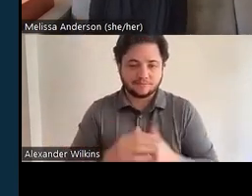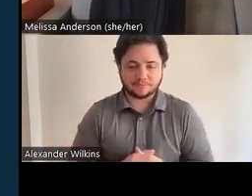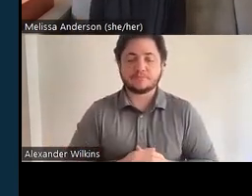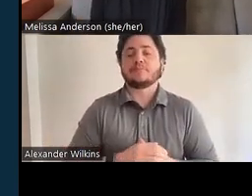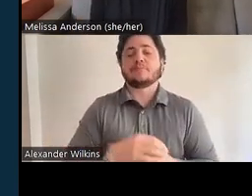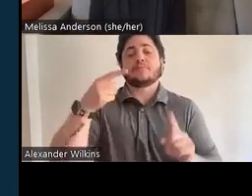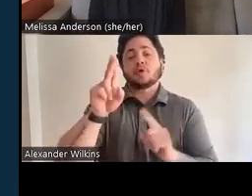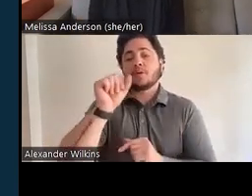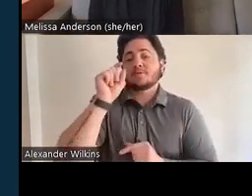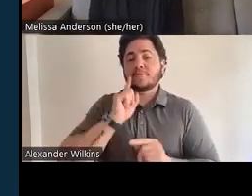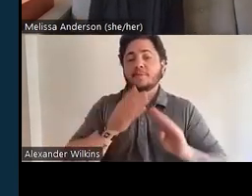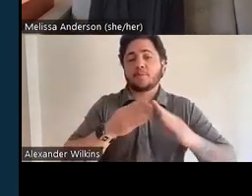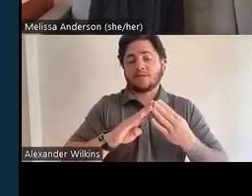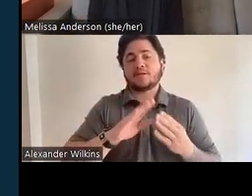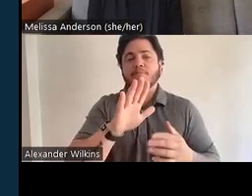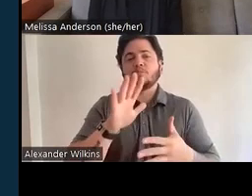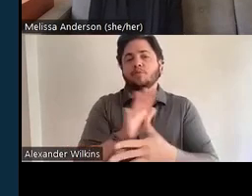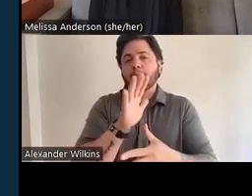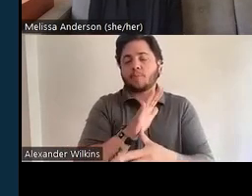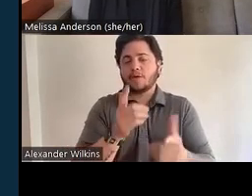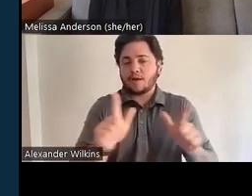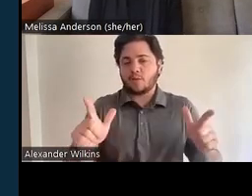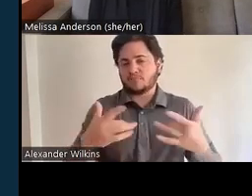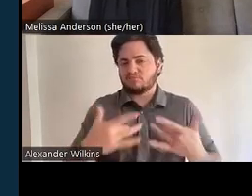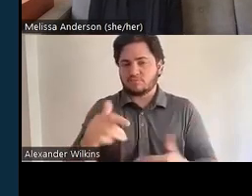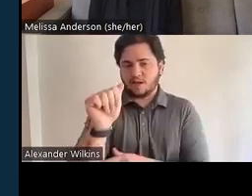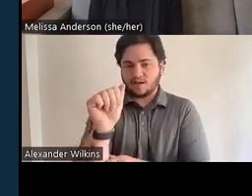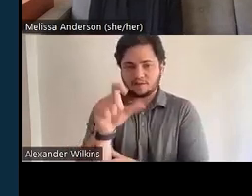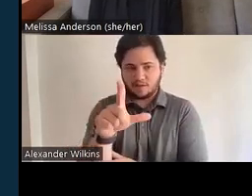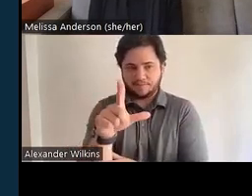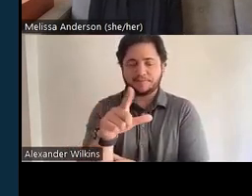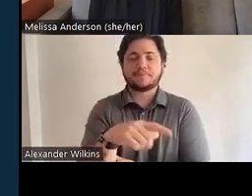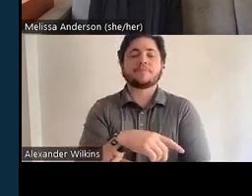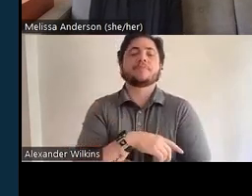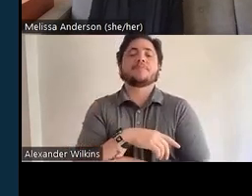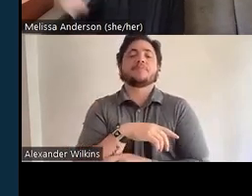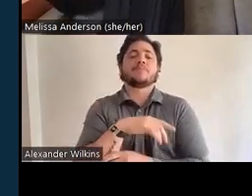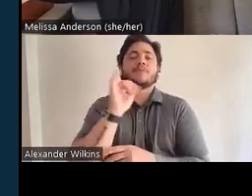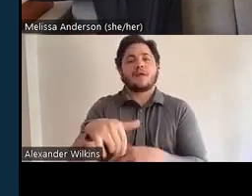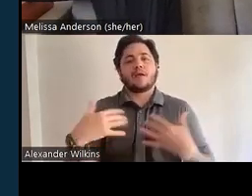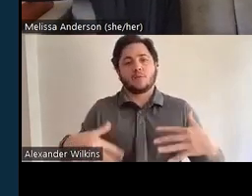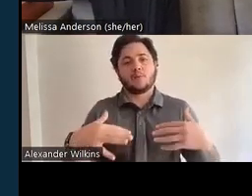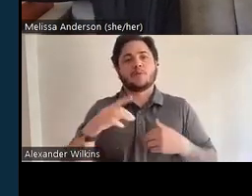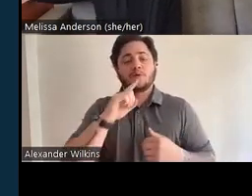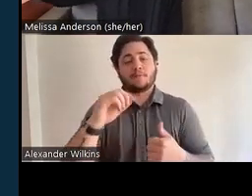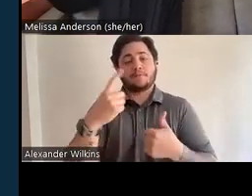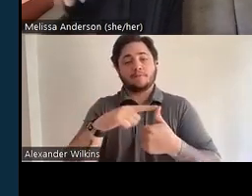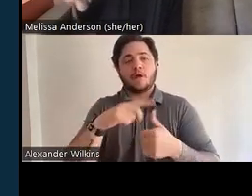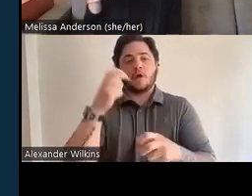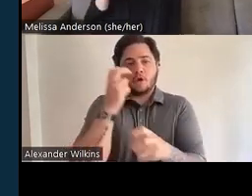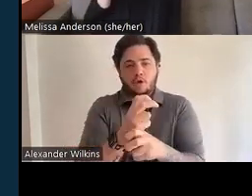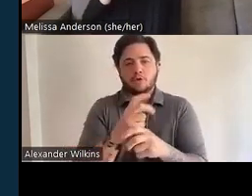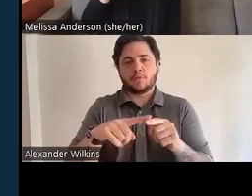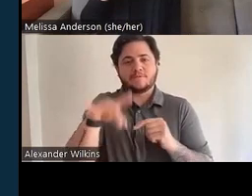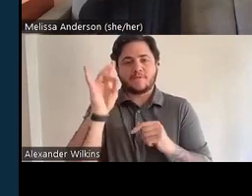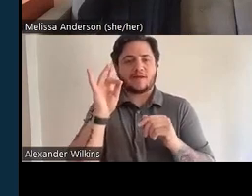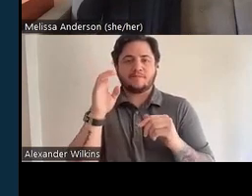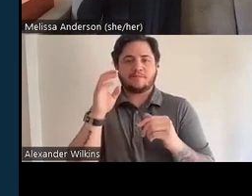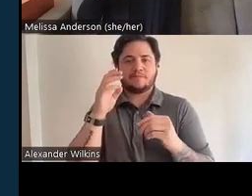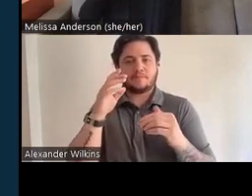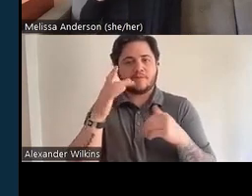is language access. The US Deaf community's primary language is American Sign Language.